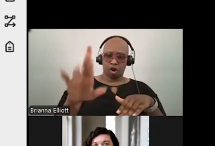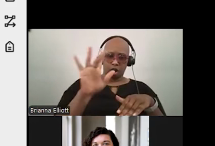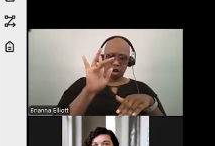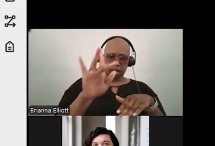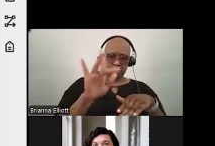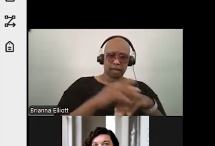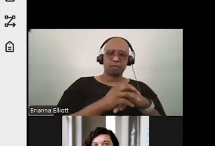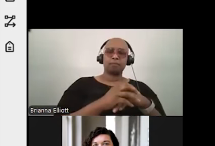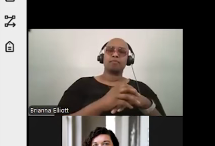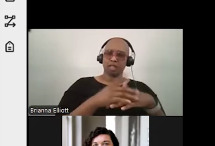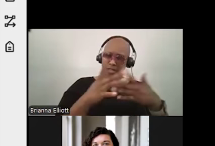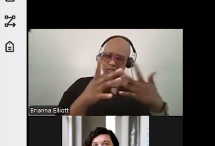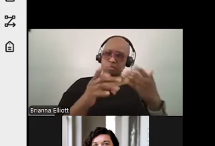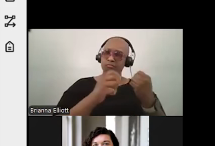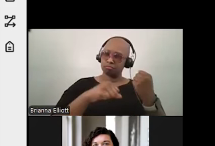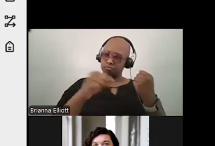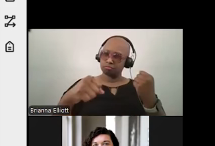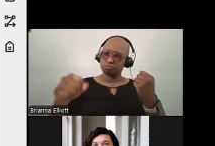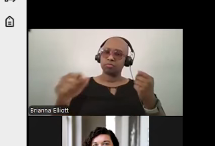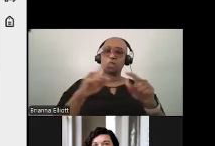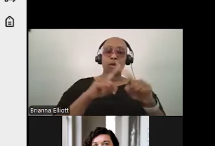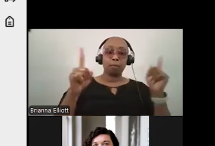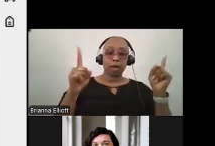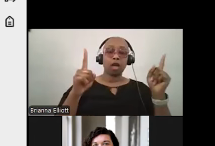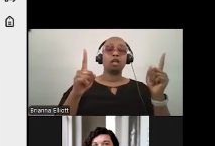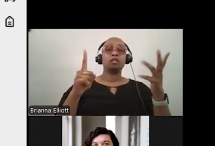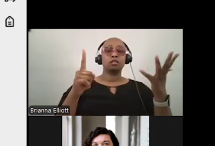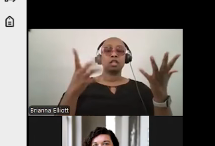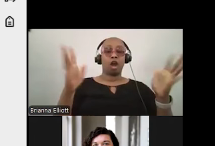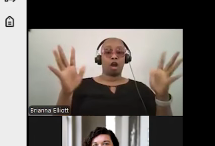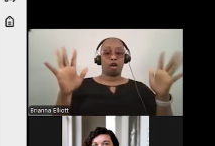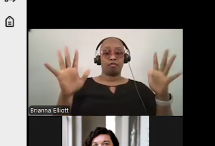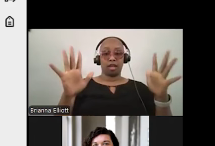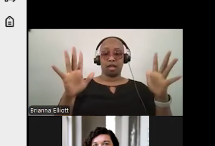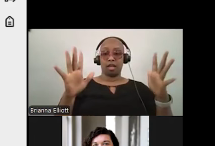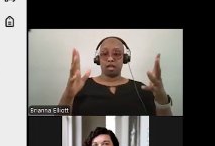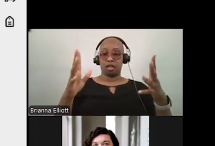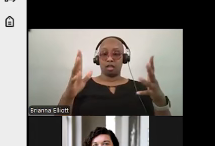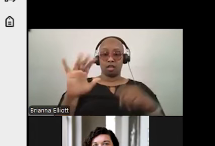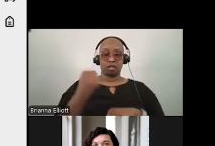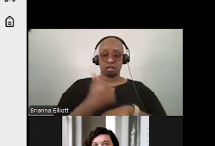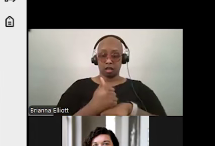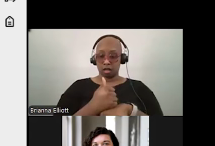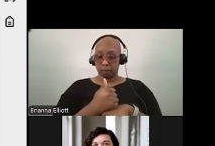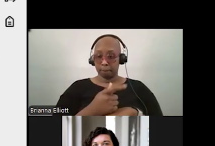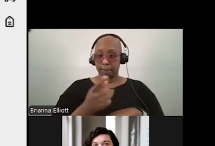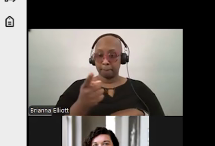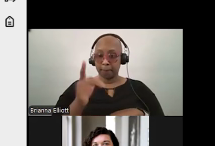that actual process and having it work here at lifetime, I've already done one. So now this one